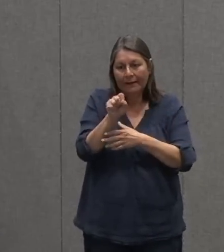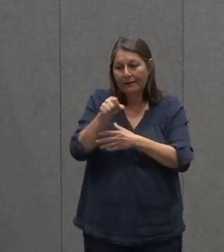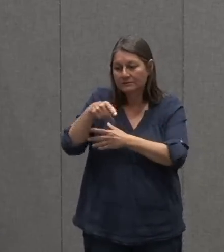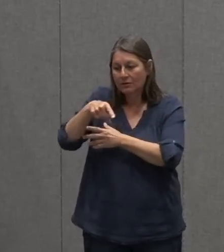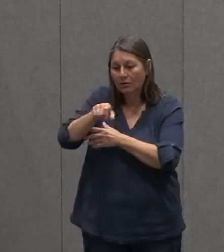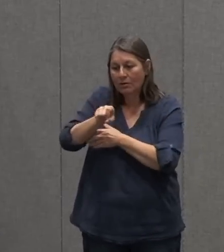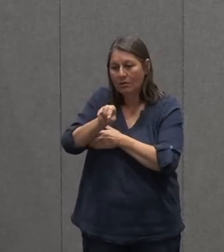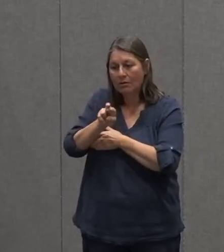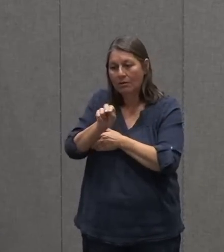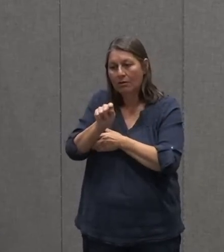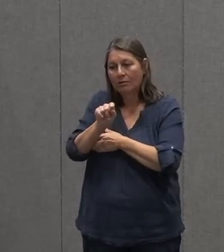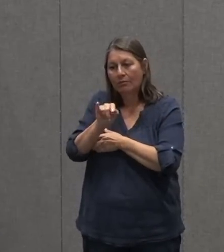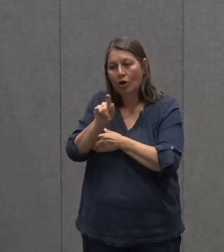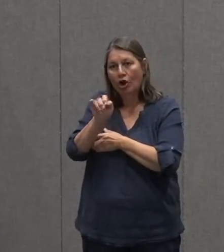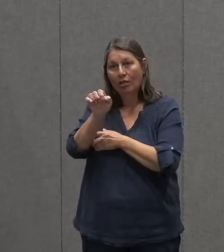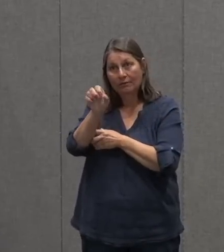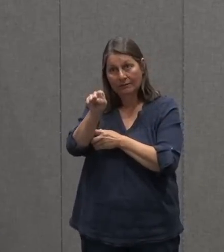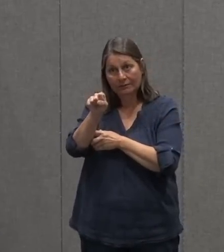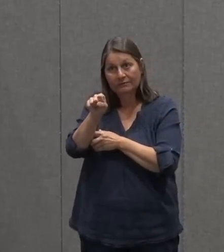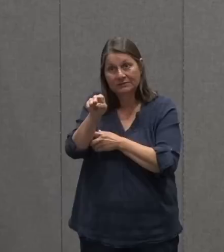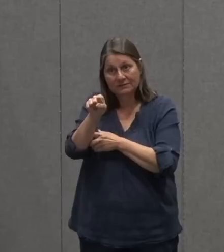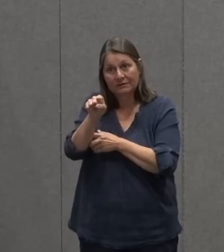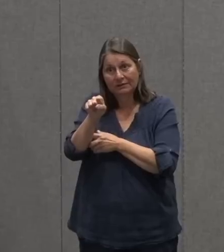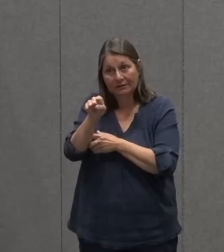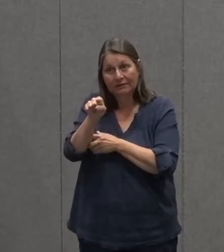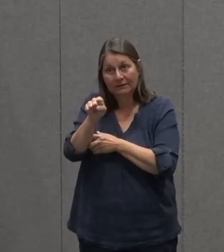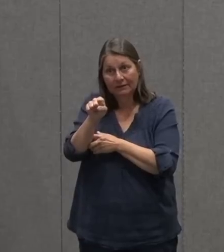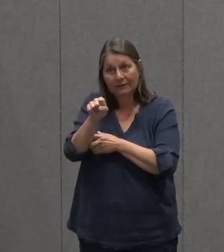like those cool images where they zoom into something.